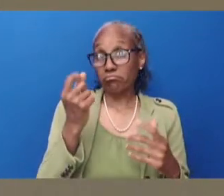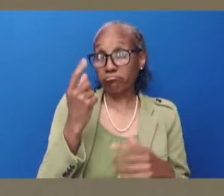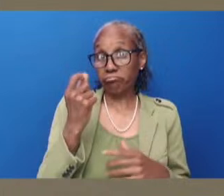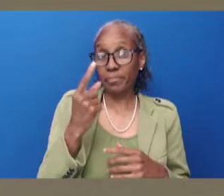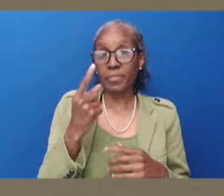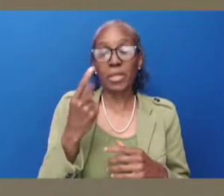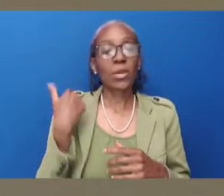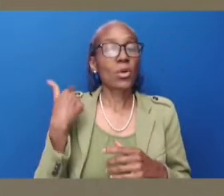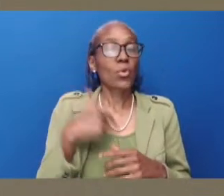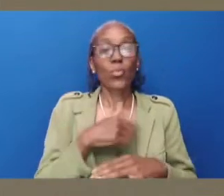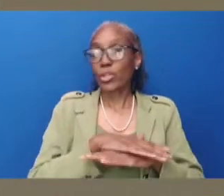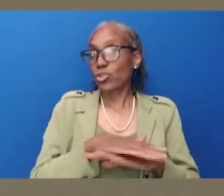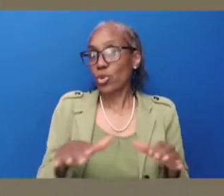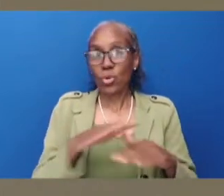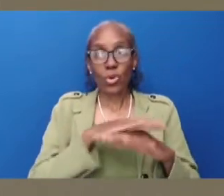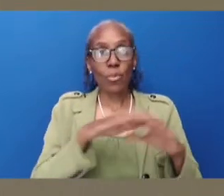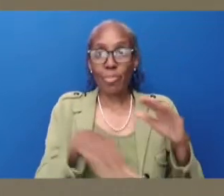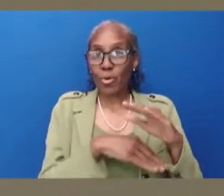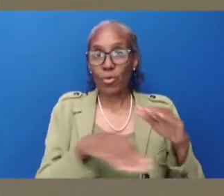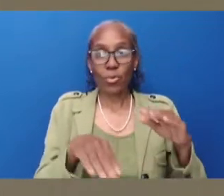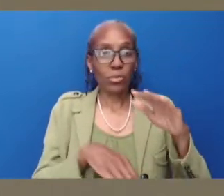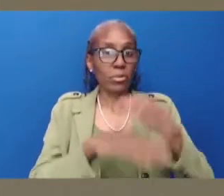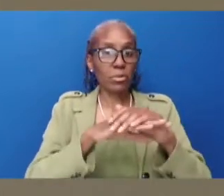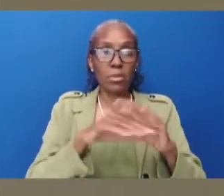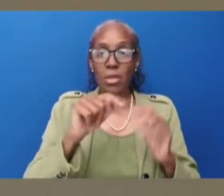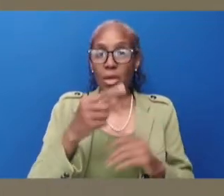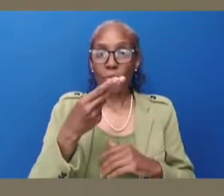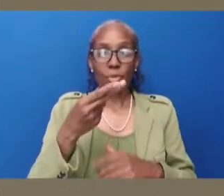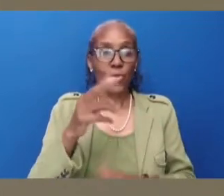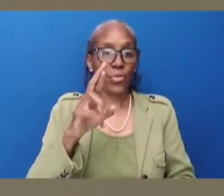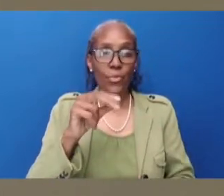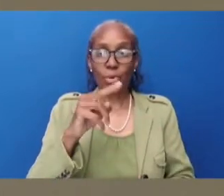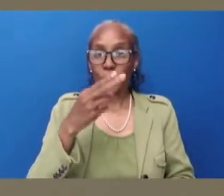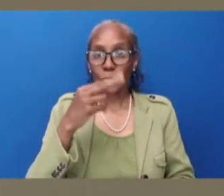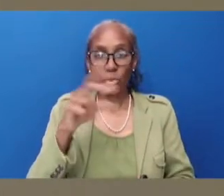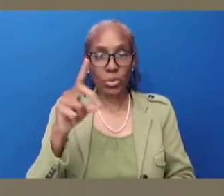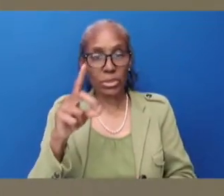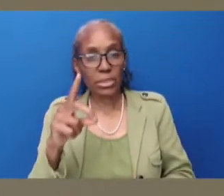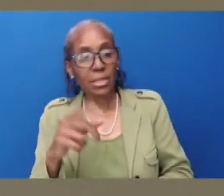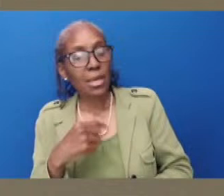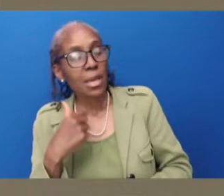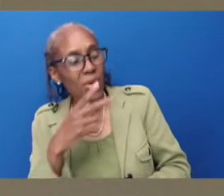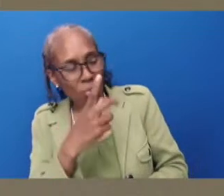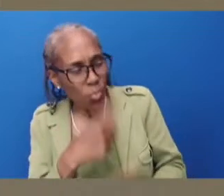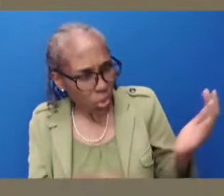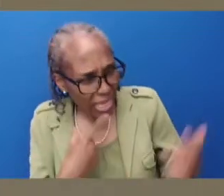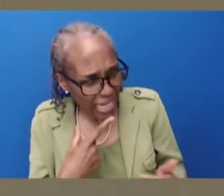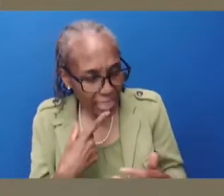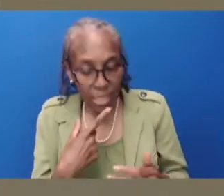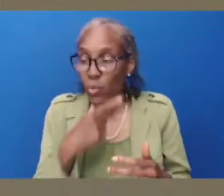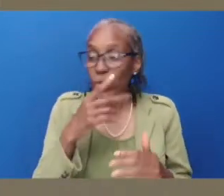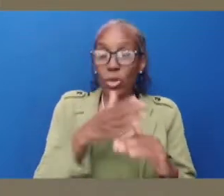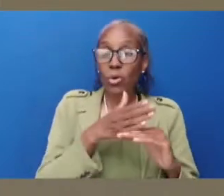THIS FUND BALANCE, BECAUSE I WANT THE PUBLIC TO UNDERSTAND